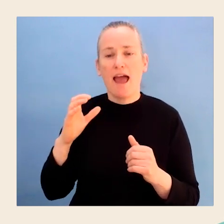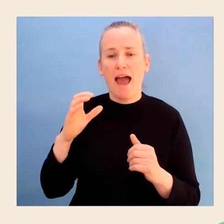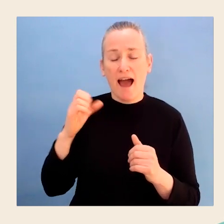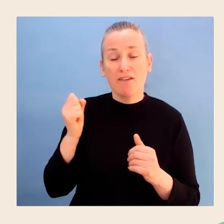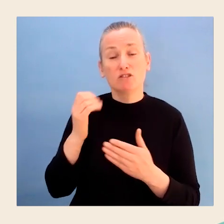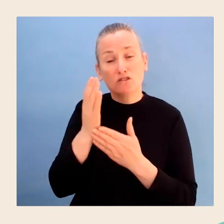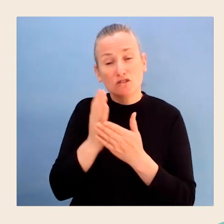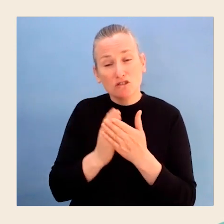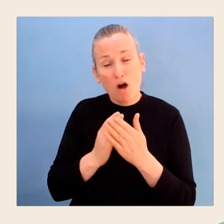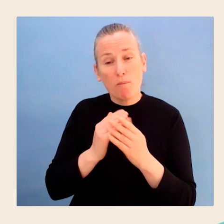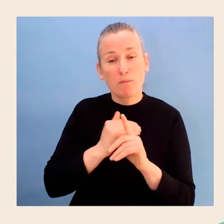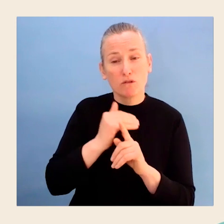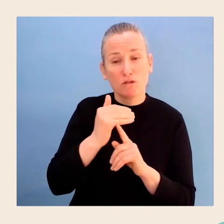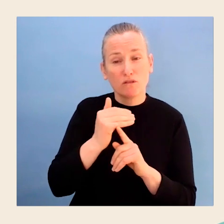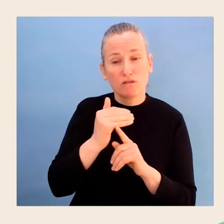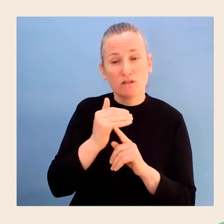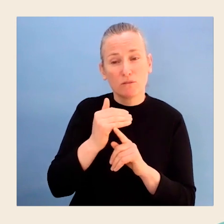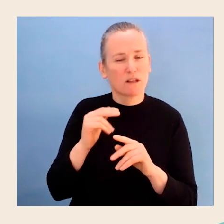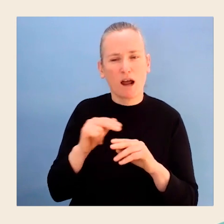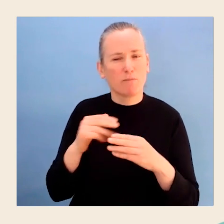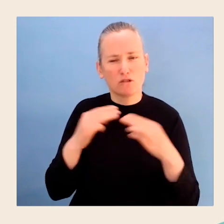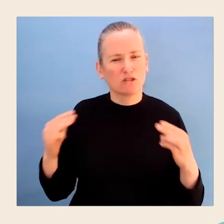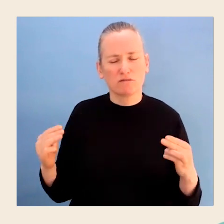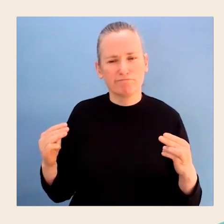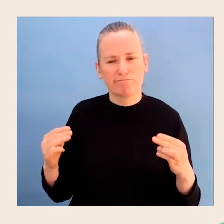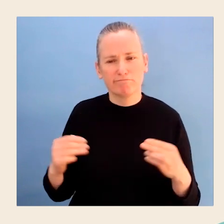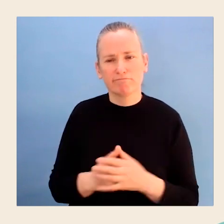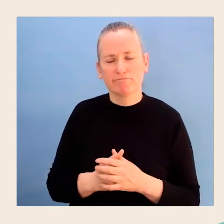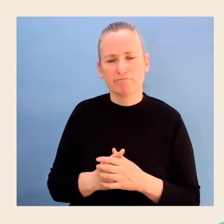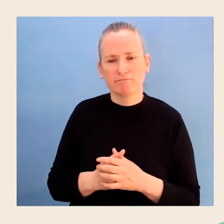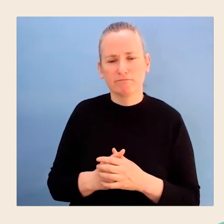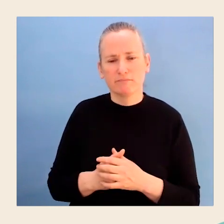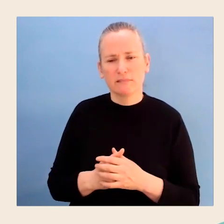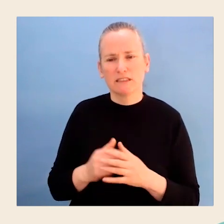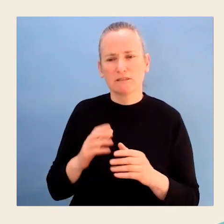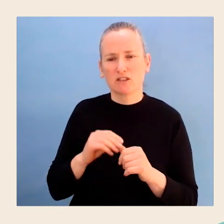especially, let's say, the media coverage.